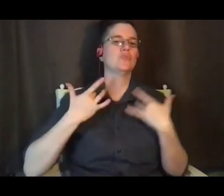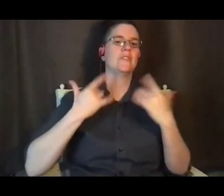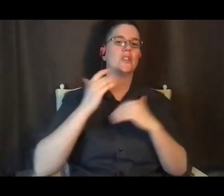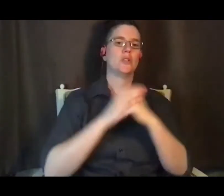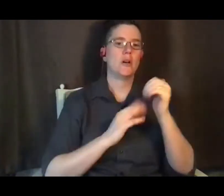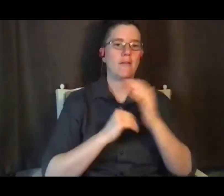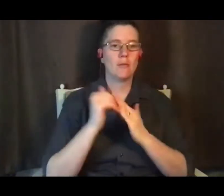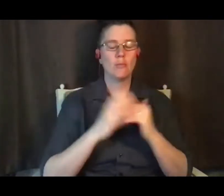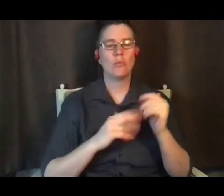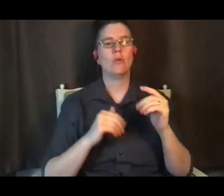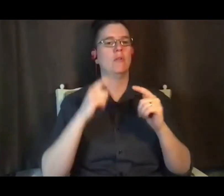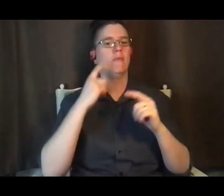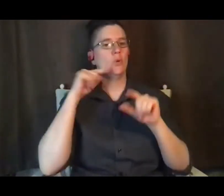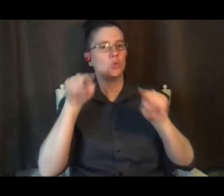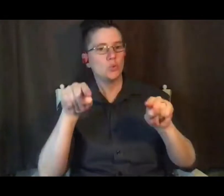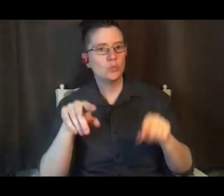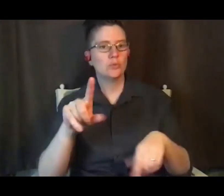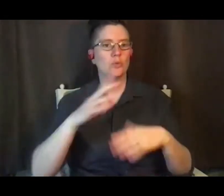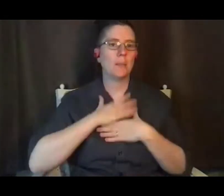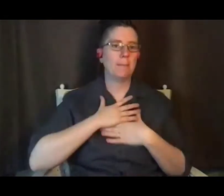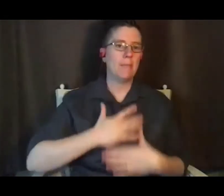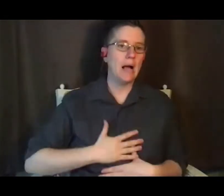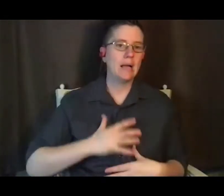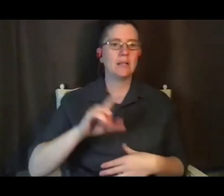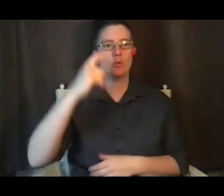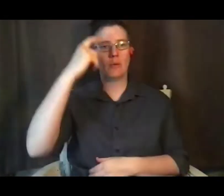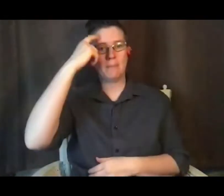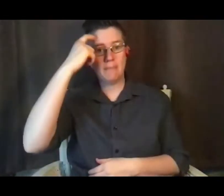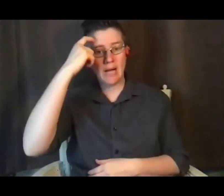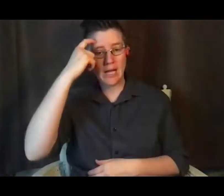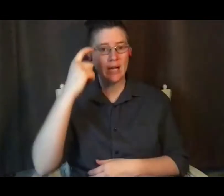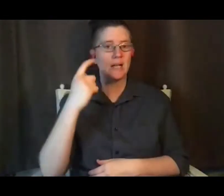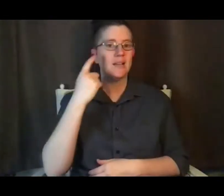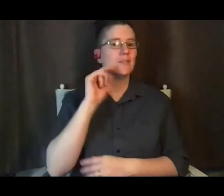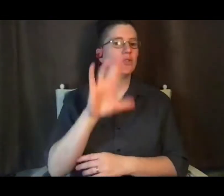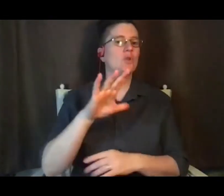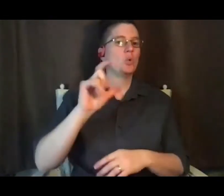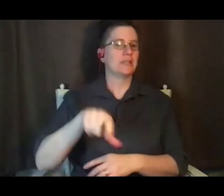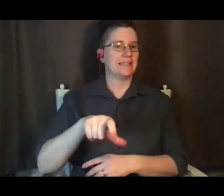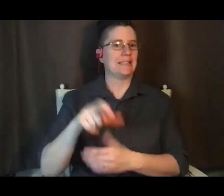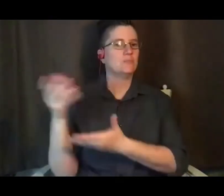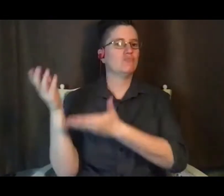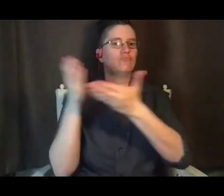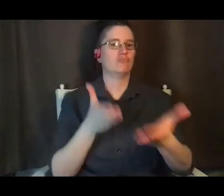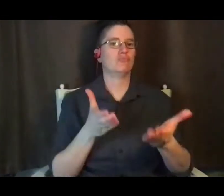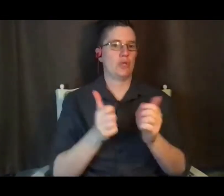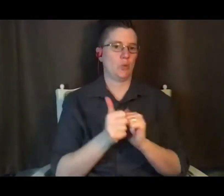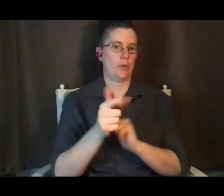for your body for your mind for the needs that you carry with you to this space so often we are